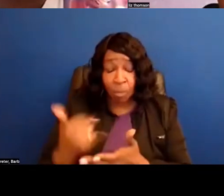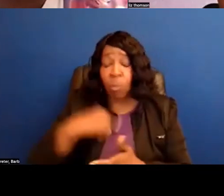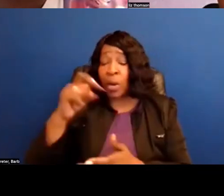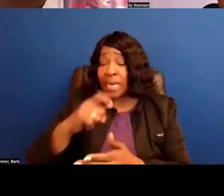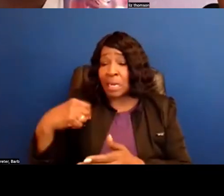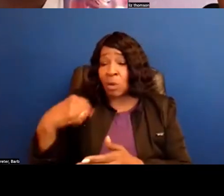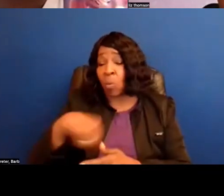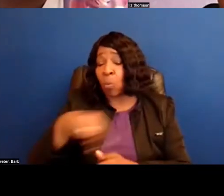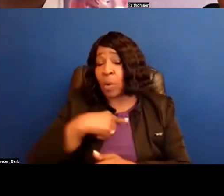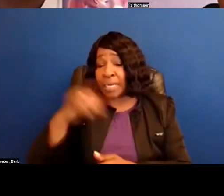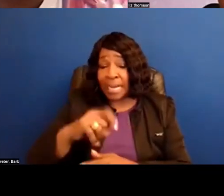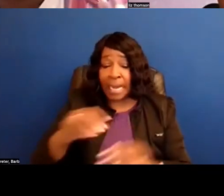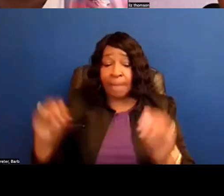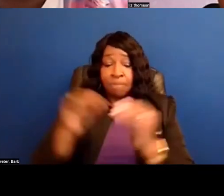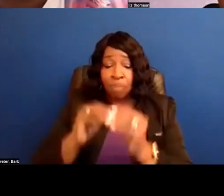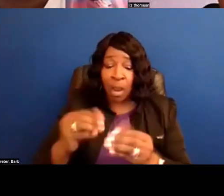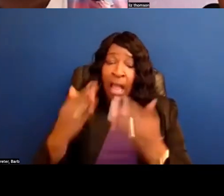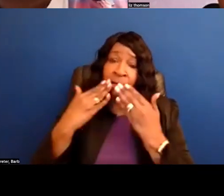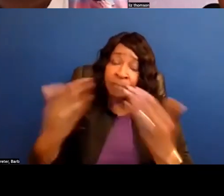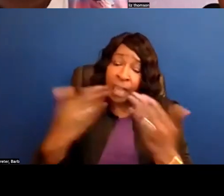So thank you so much for including that.